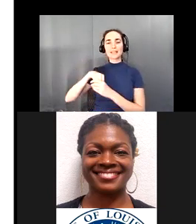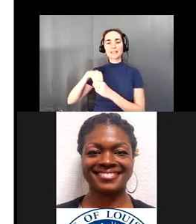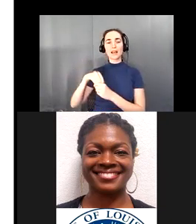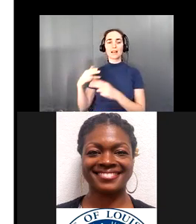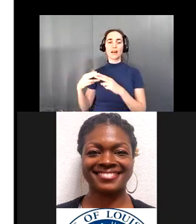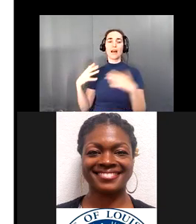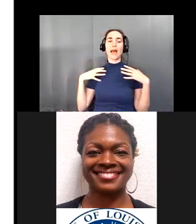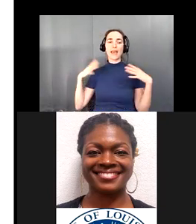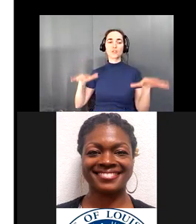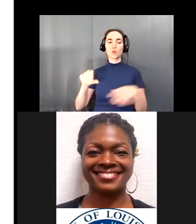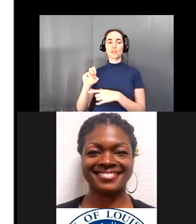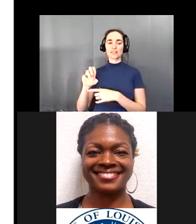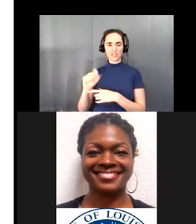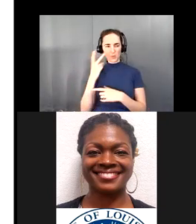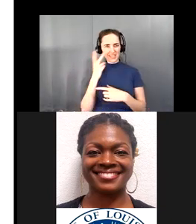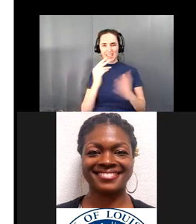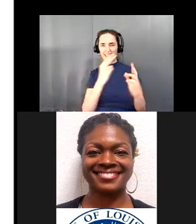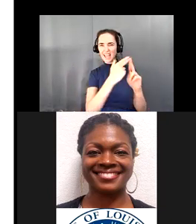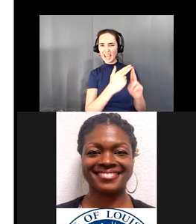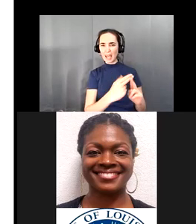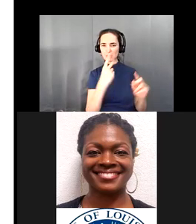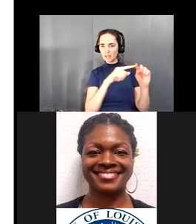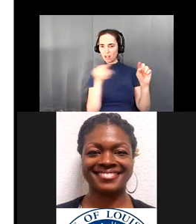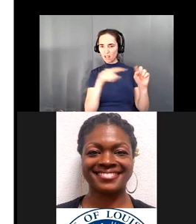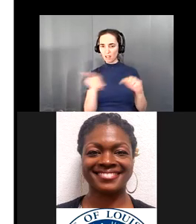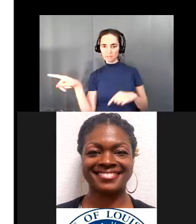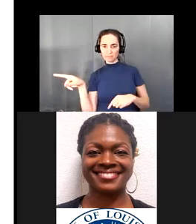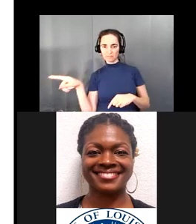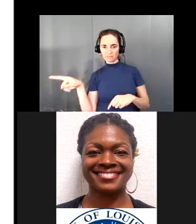and some of the ones listed there. Just know that it's I think it's important that if,